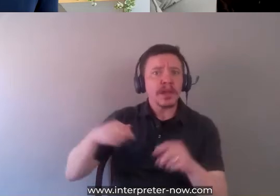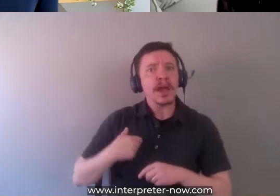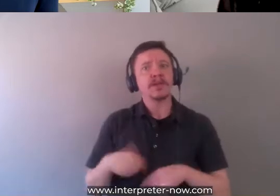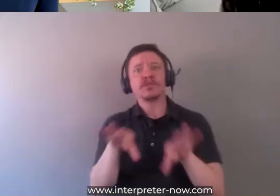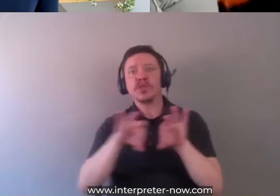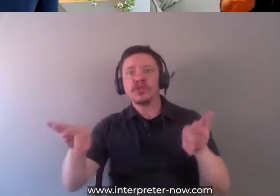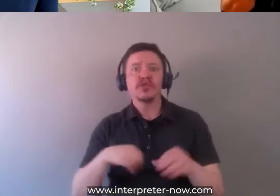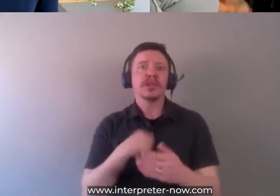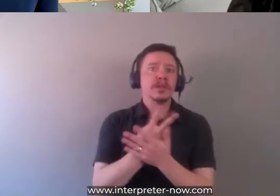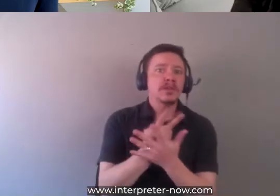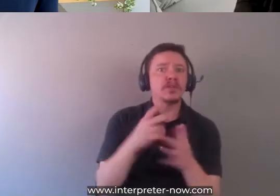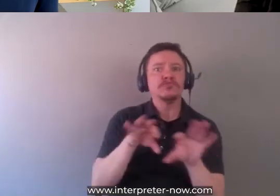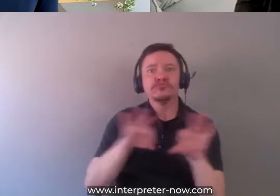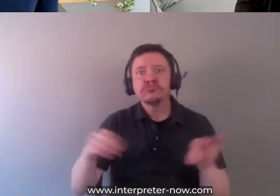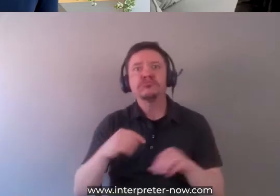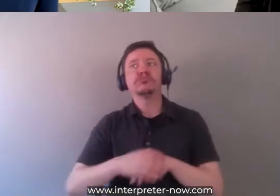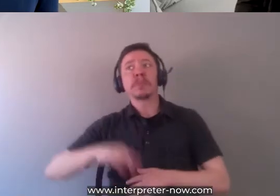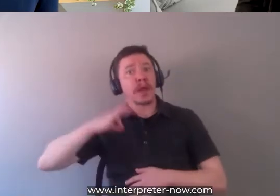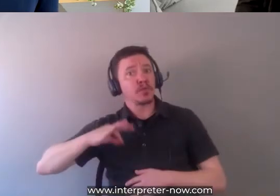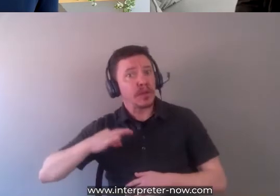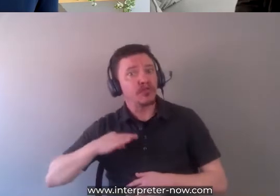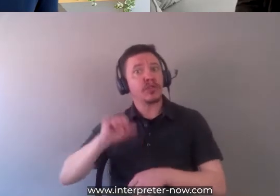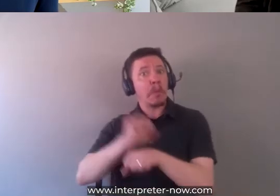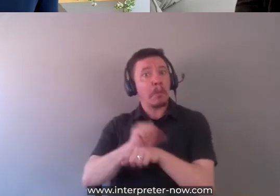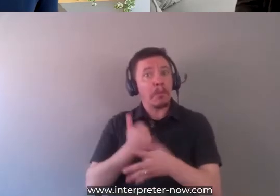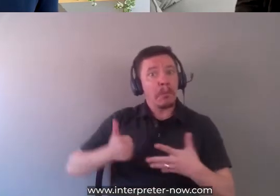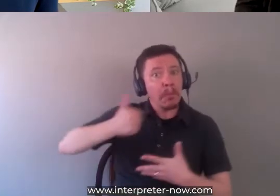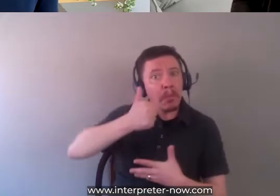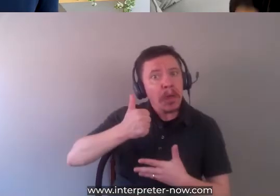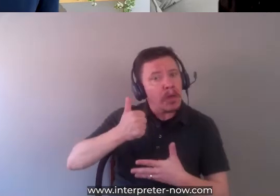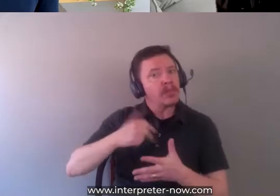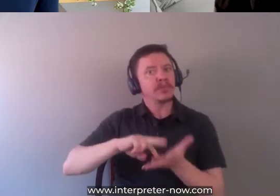position, or affiliation, determine what level of respect you should be afforded. Or that